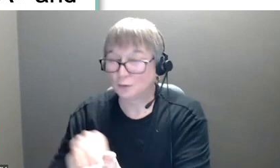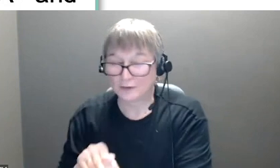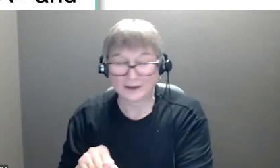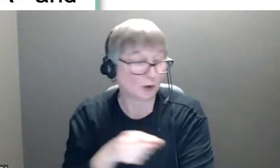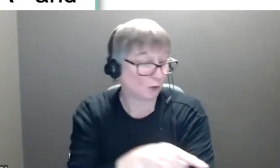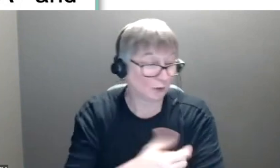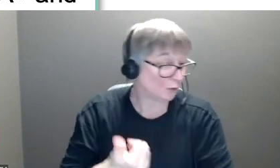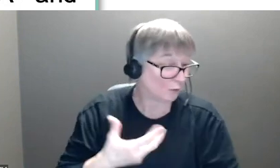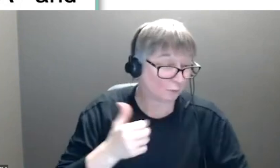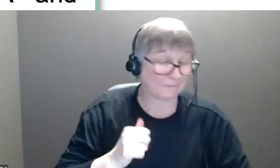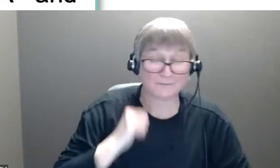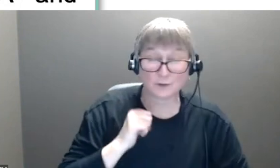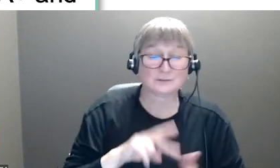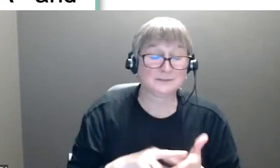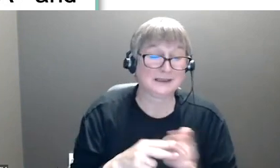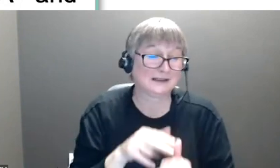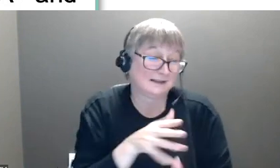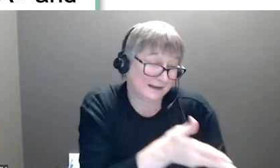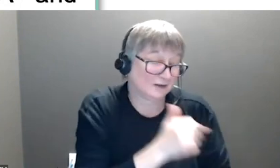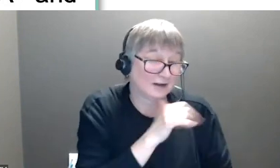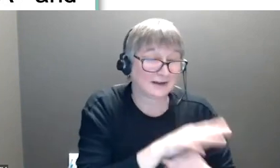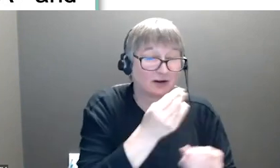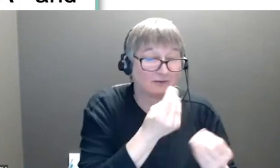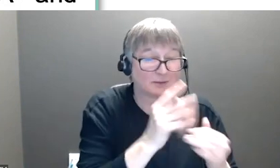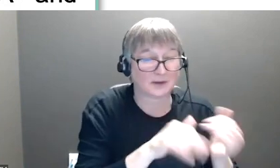So, this has resulted in a high percentage, approximately forty percent